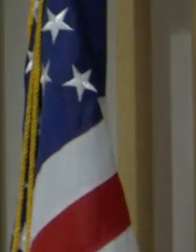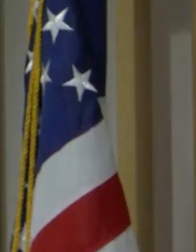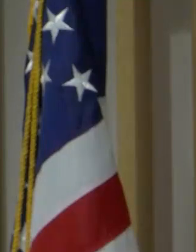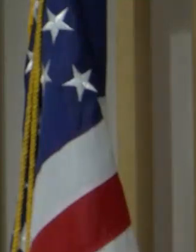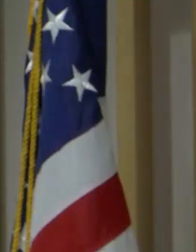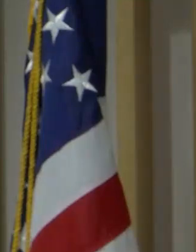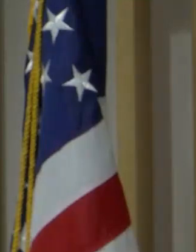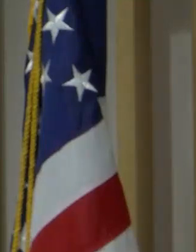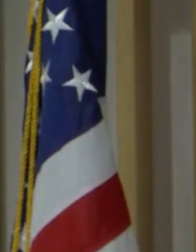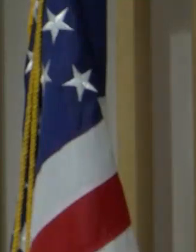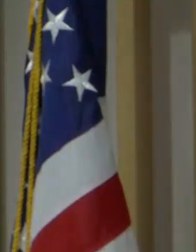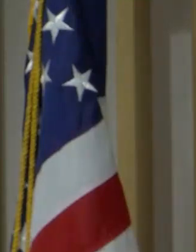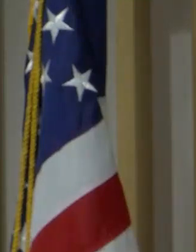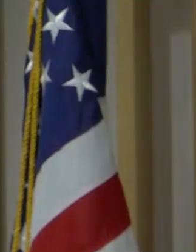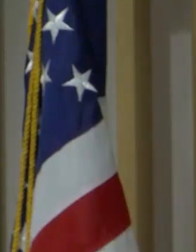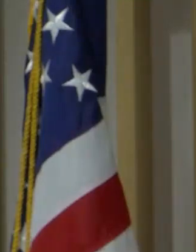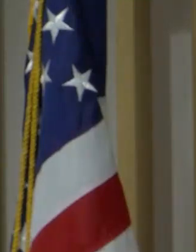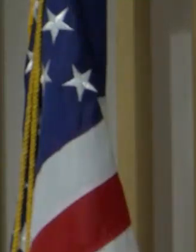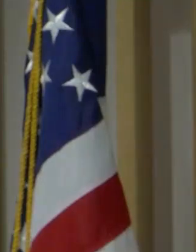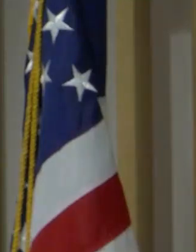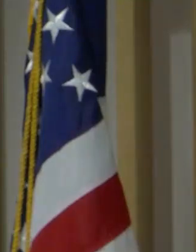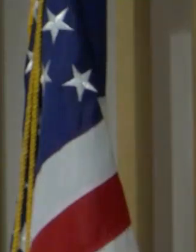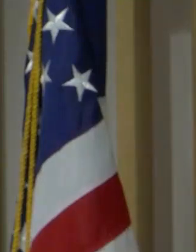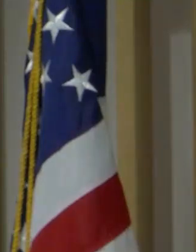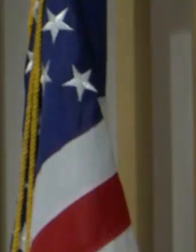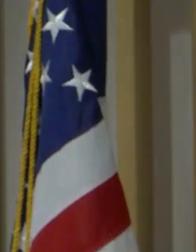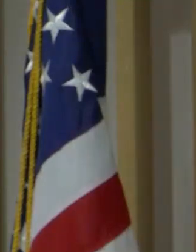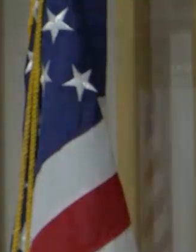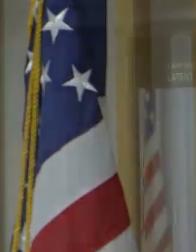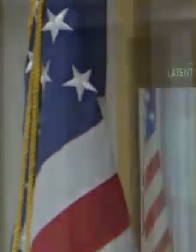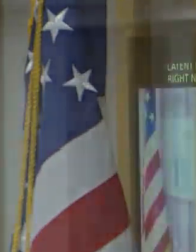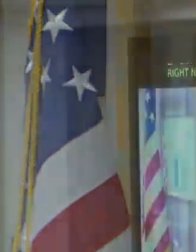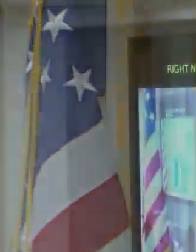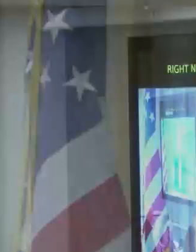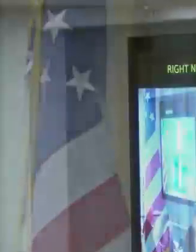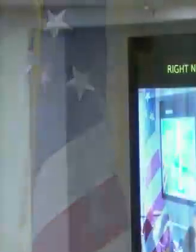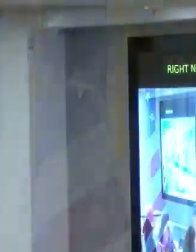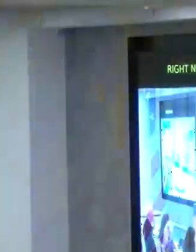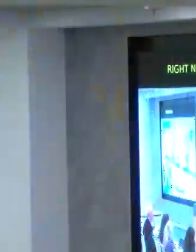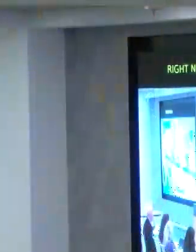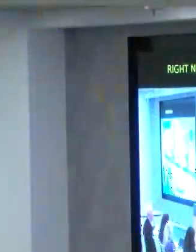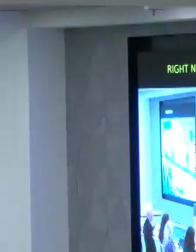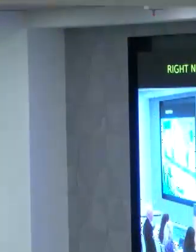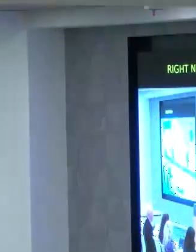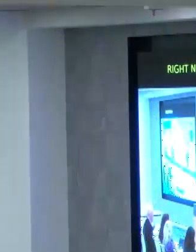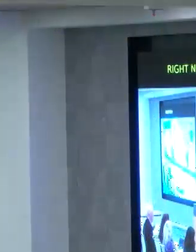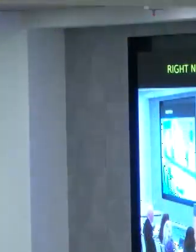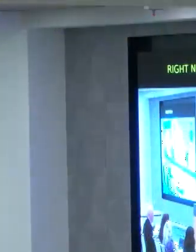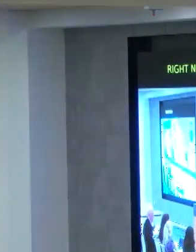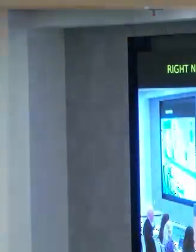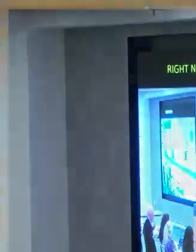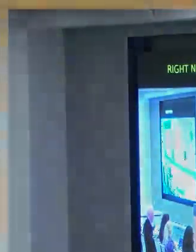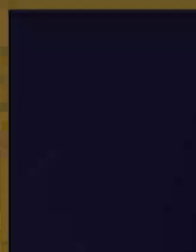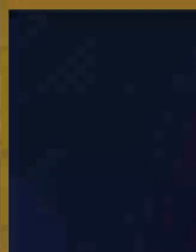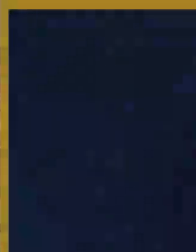ISSUES LIKE INDEMNIFICATION OR REQUIRED MANEUVERABILITY OF SATELLITES? WHERE ARE THE SCHISMS REGARDING